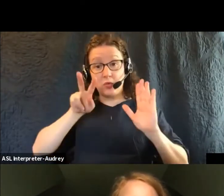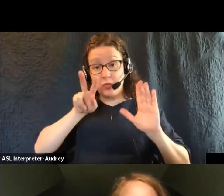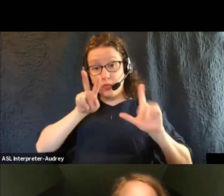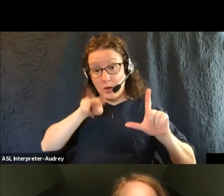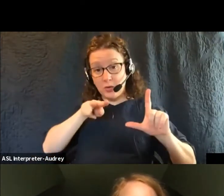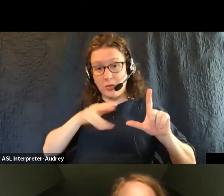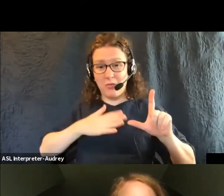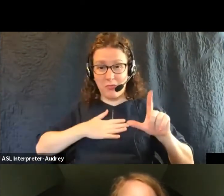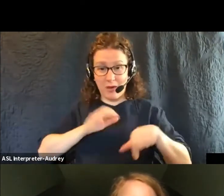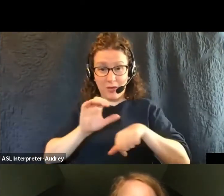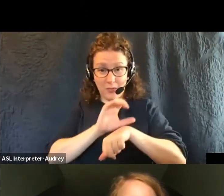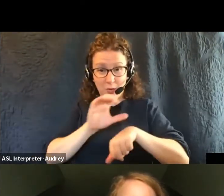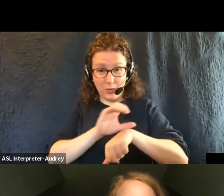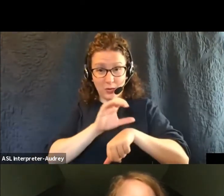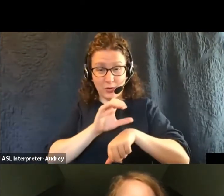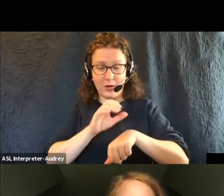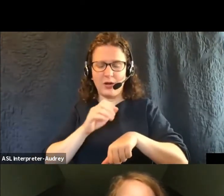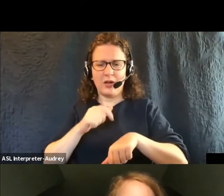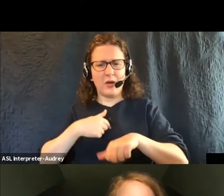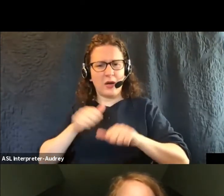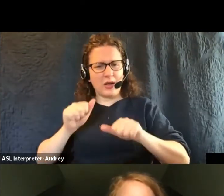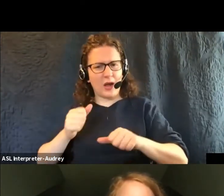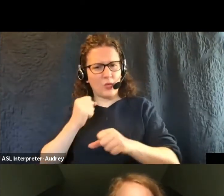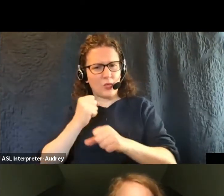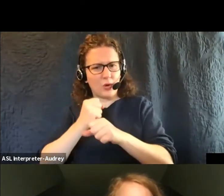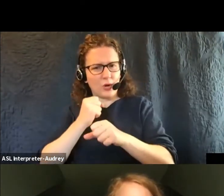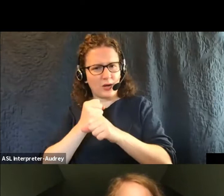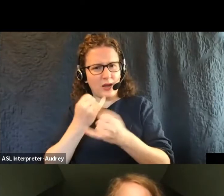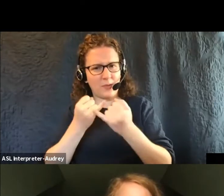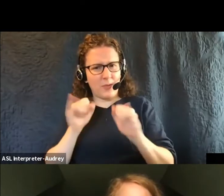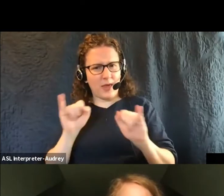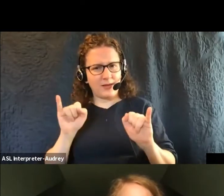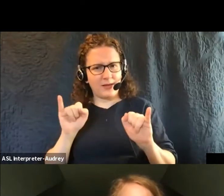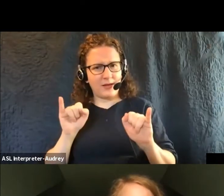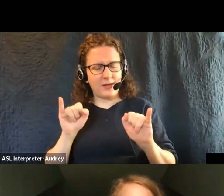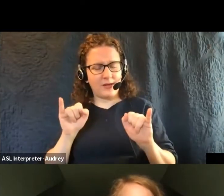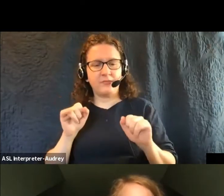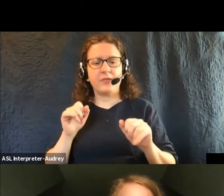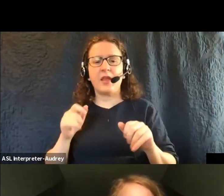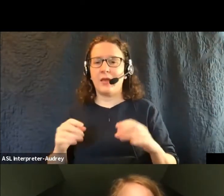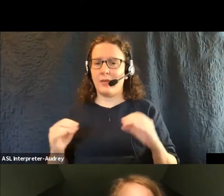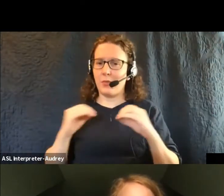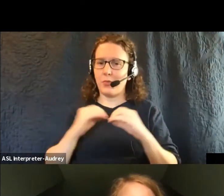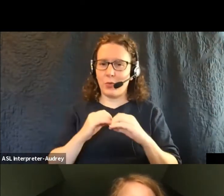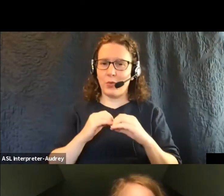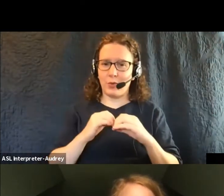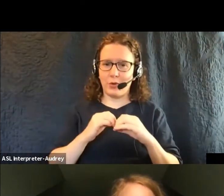so that I can work independently," they are more